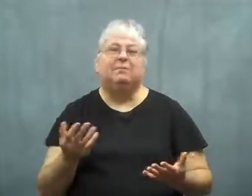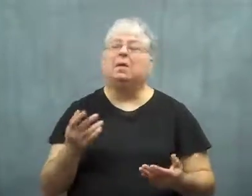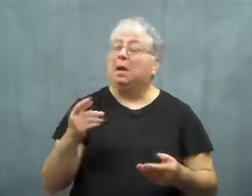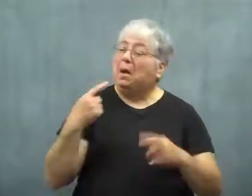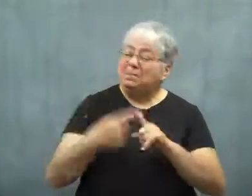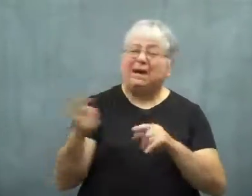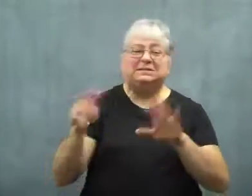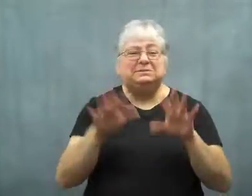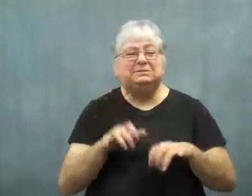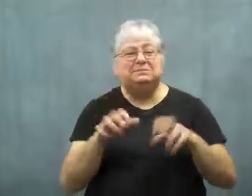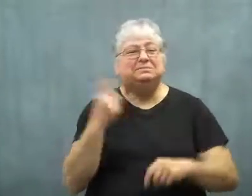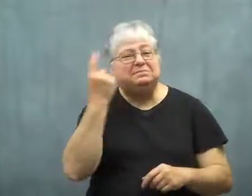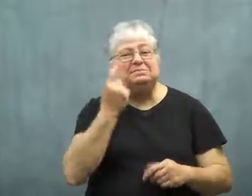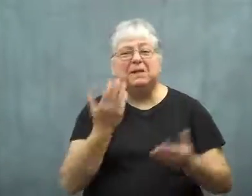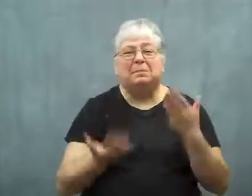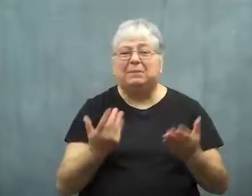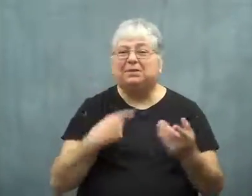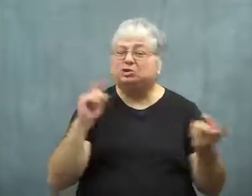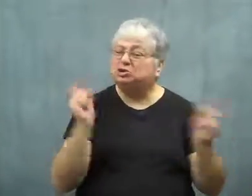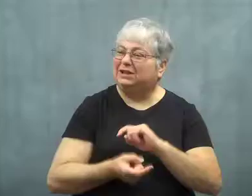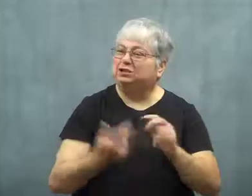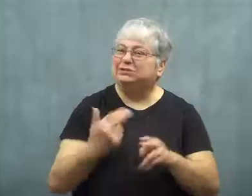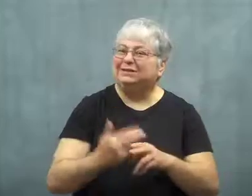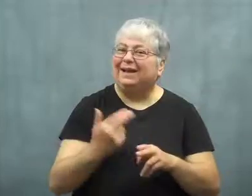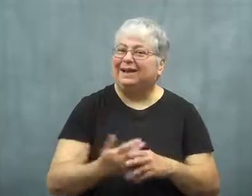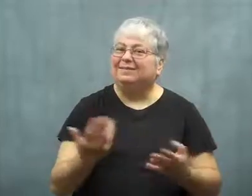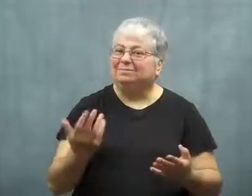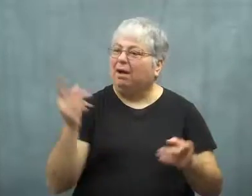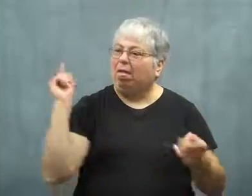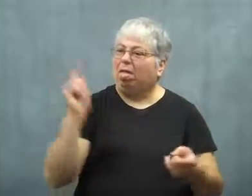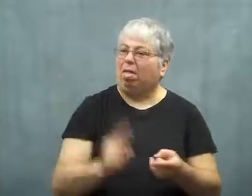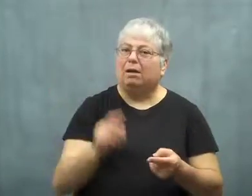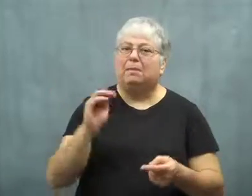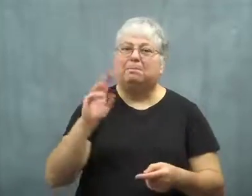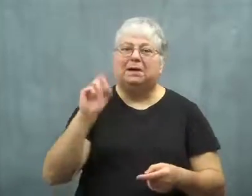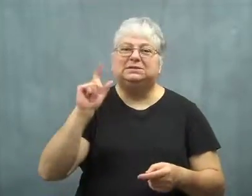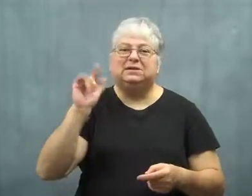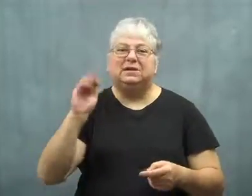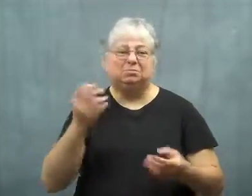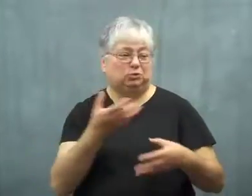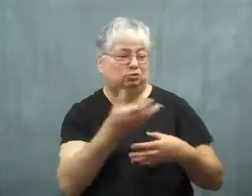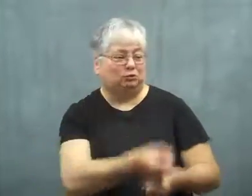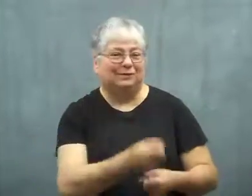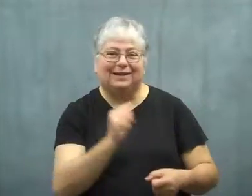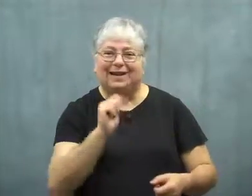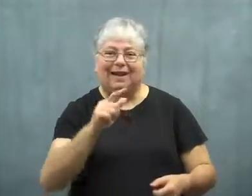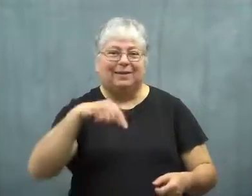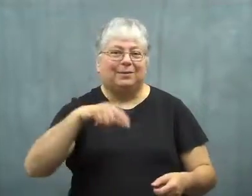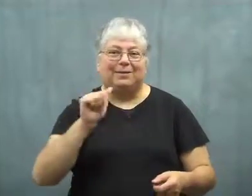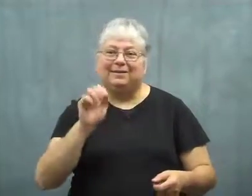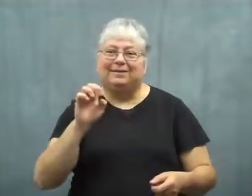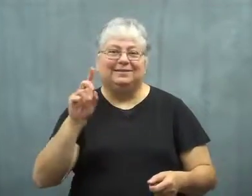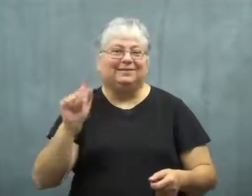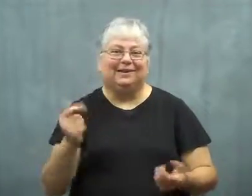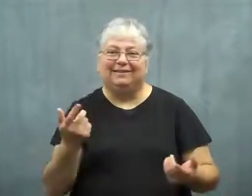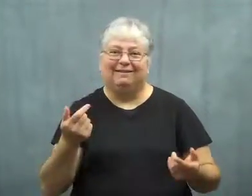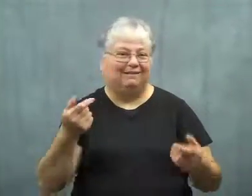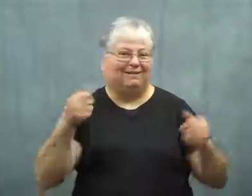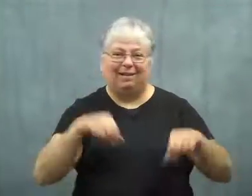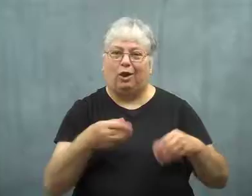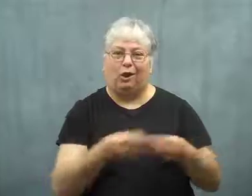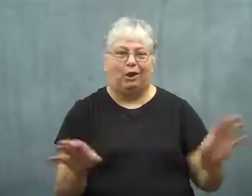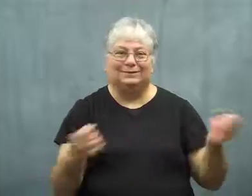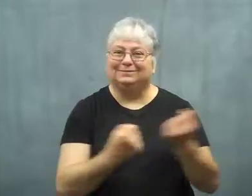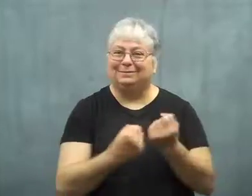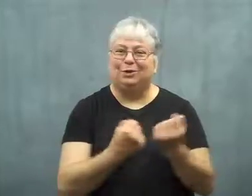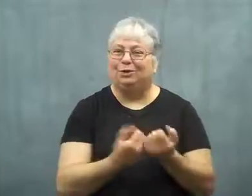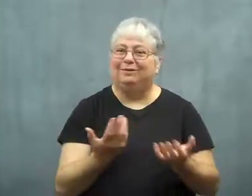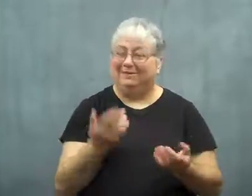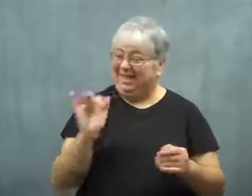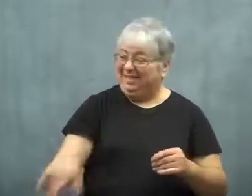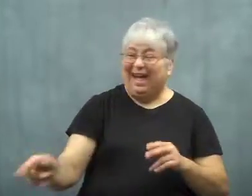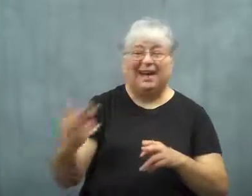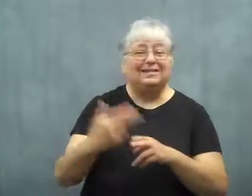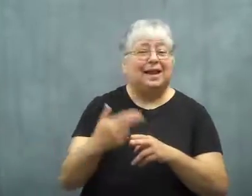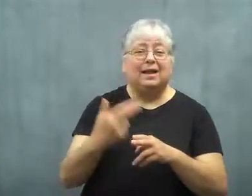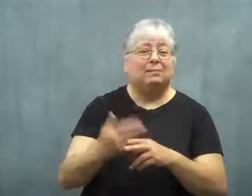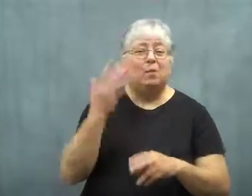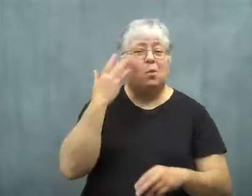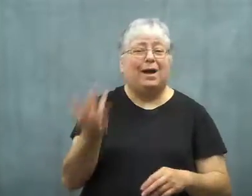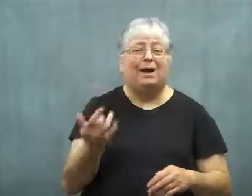Muslims no longer trusted Al Qaeda, so he thought about changing the name.